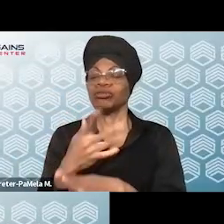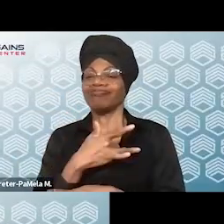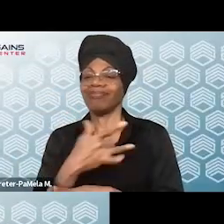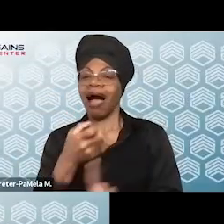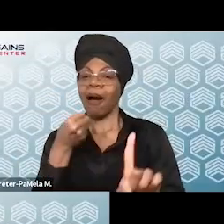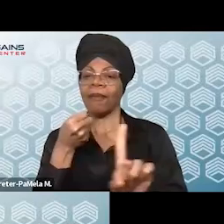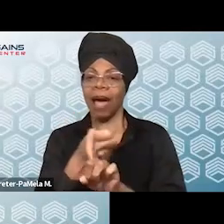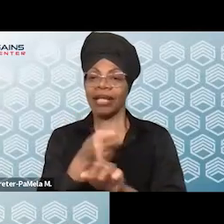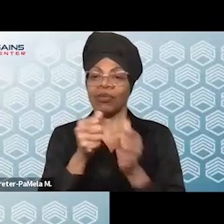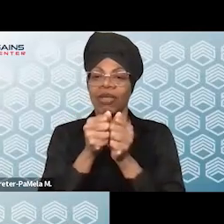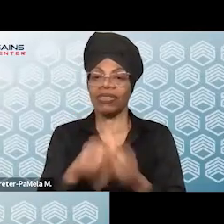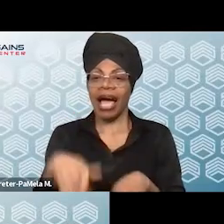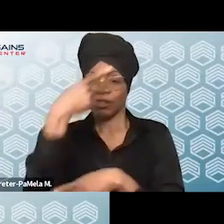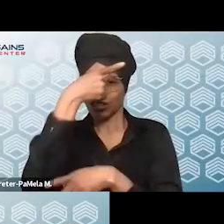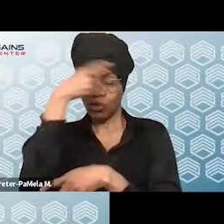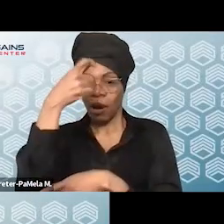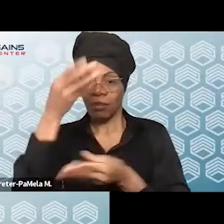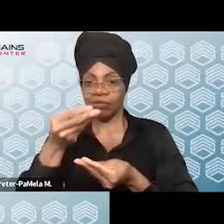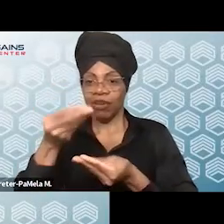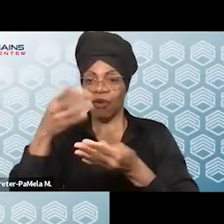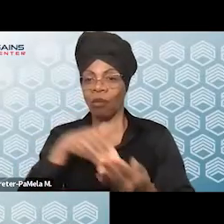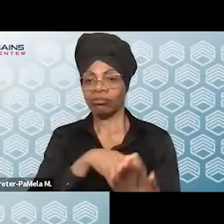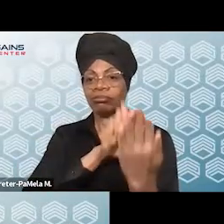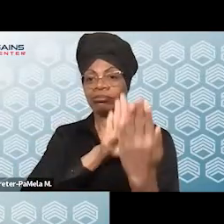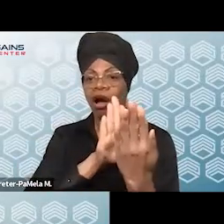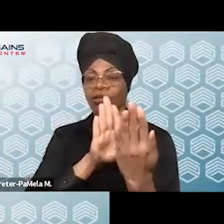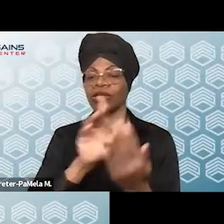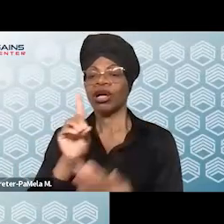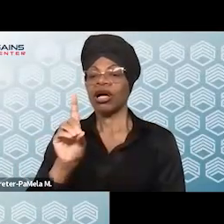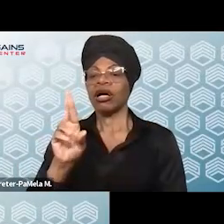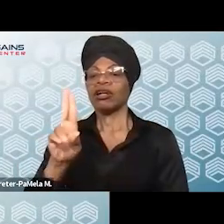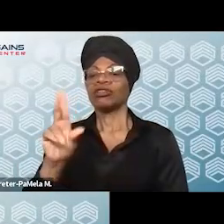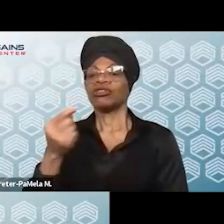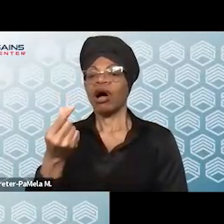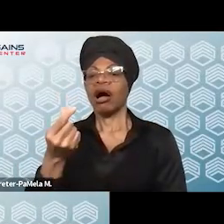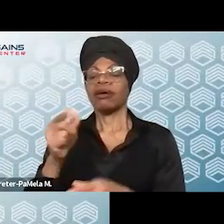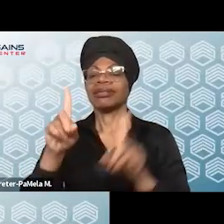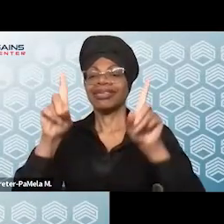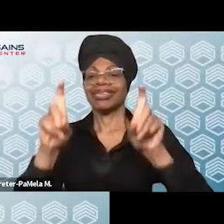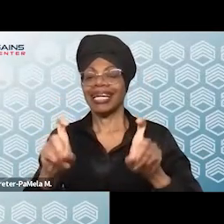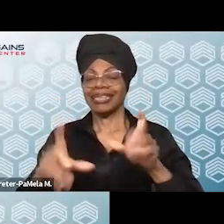Without a trauma-informed approach, drug testing could add further trauma to participants,